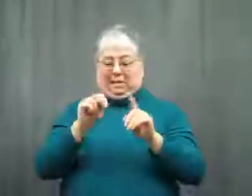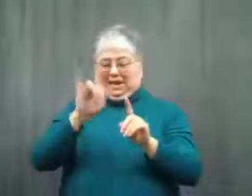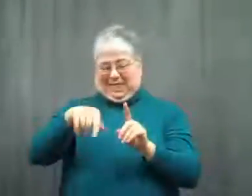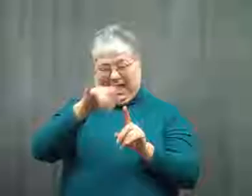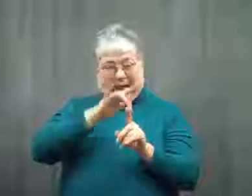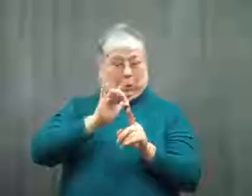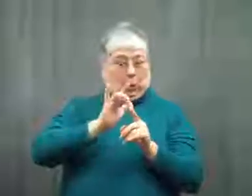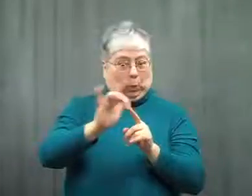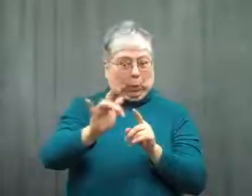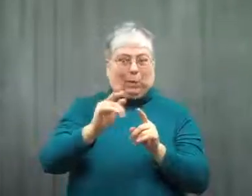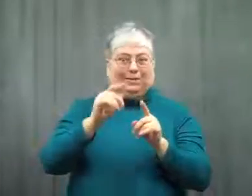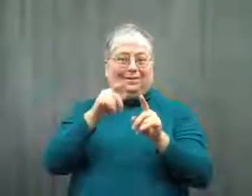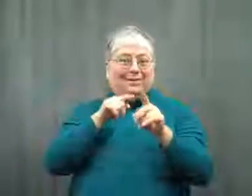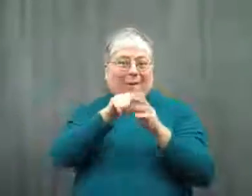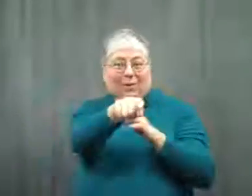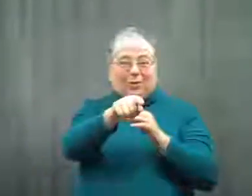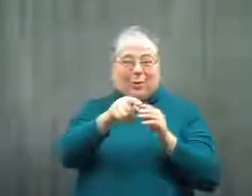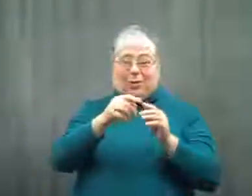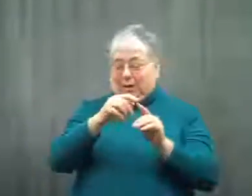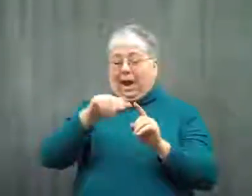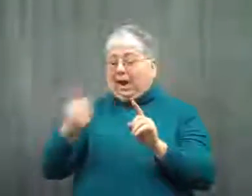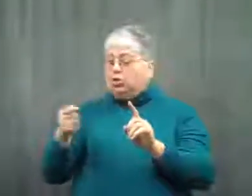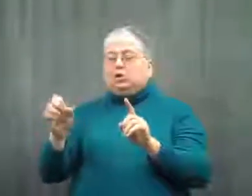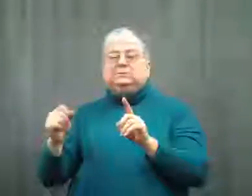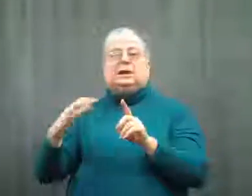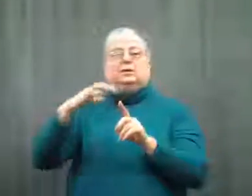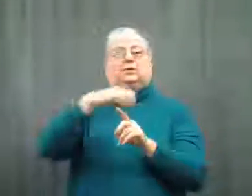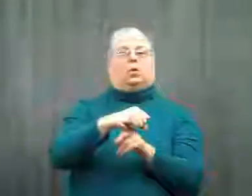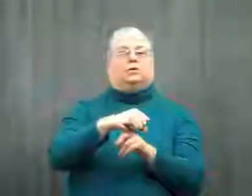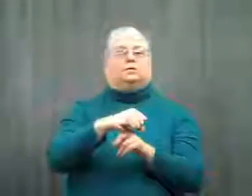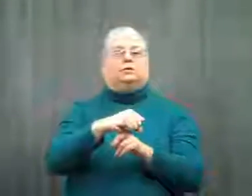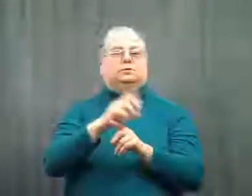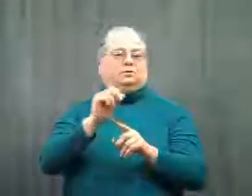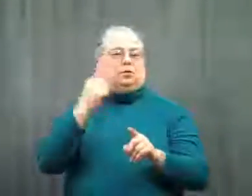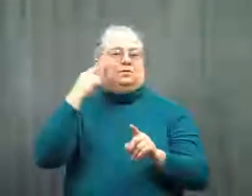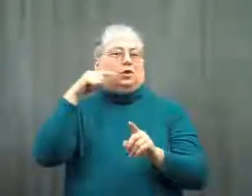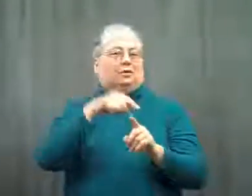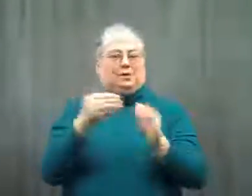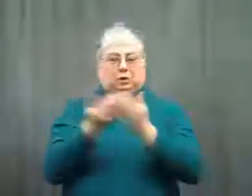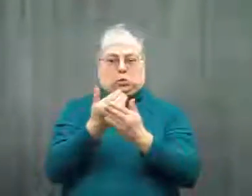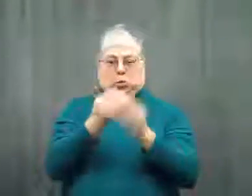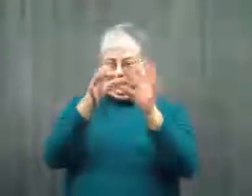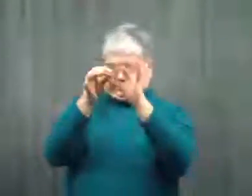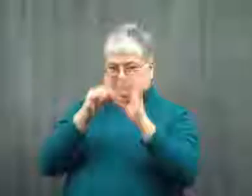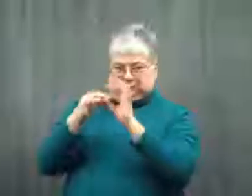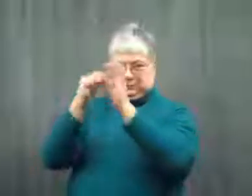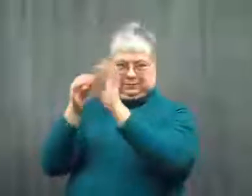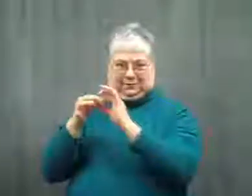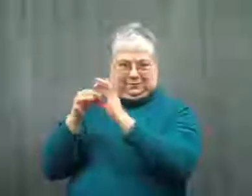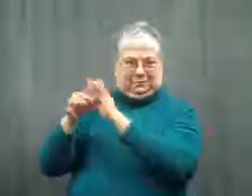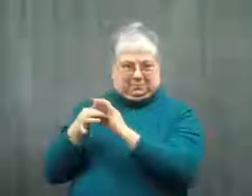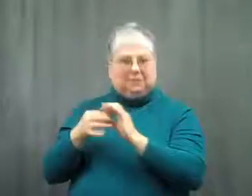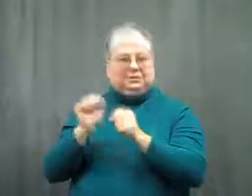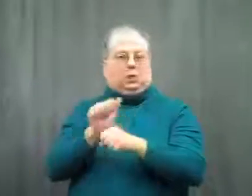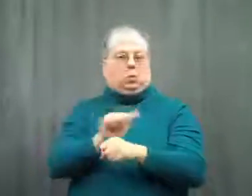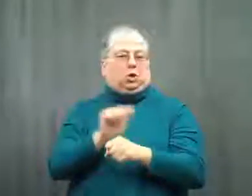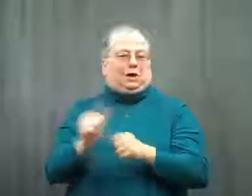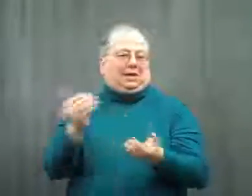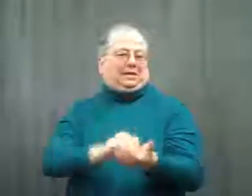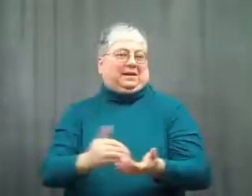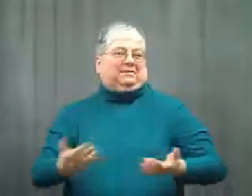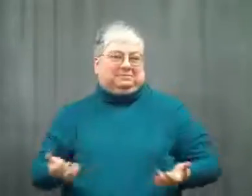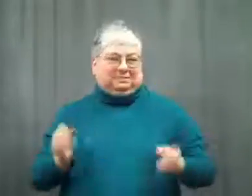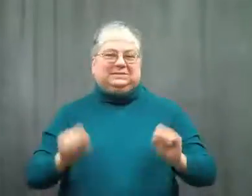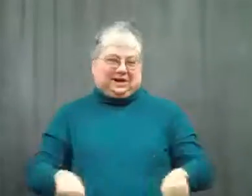Other cells can make new connections and take over the function of the destroyed cells.